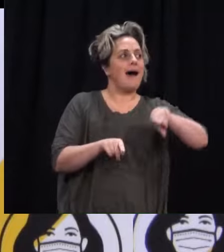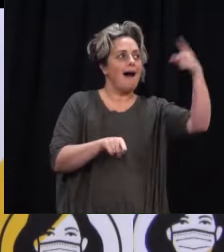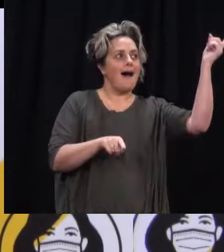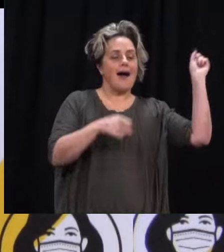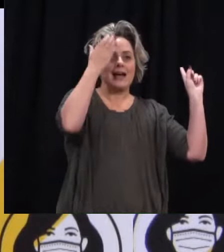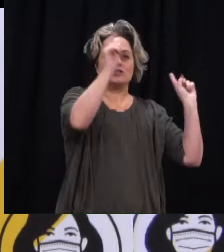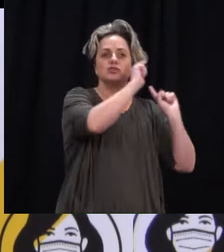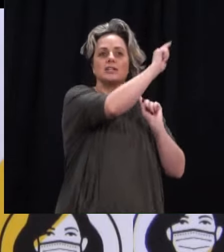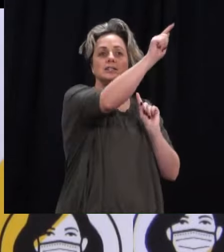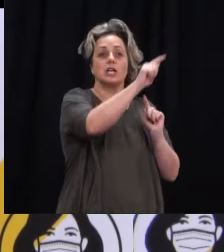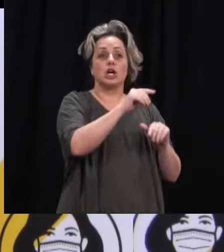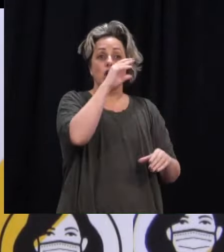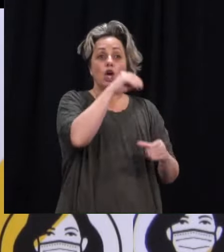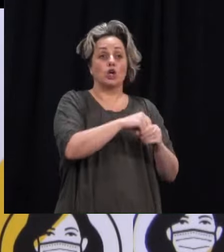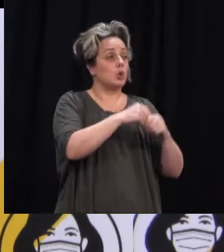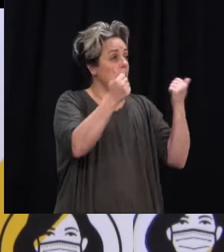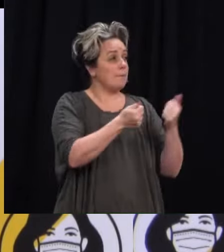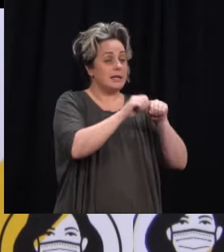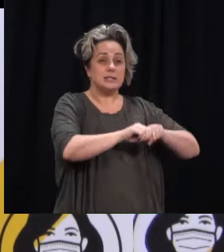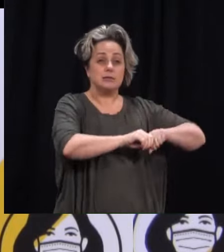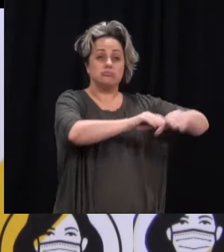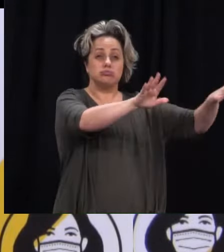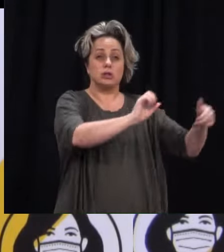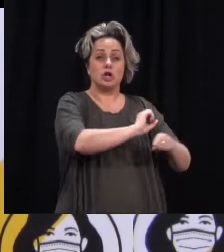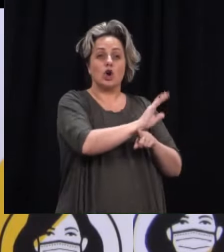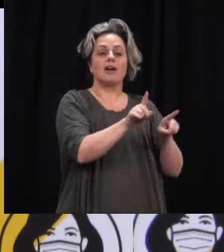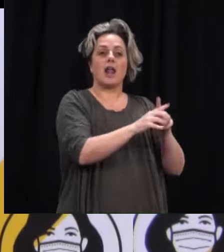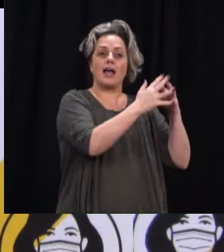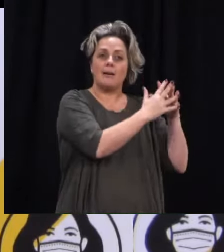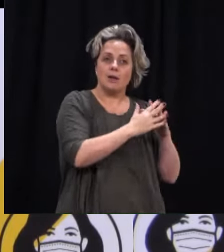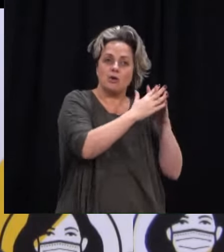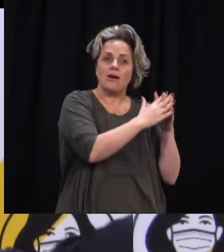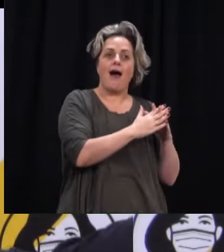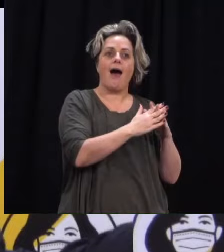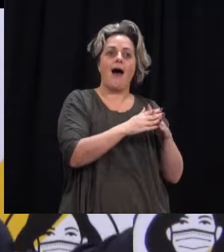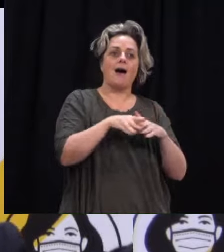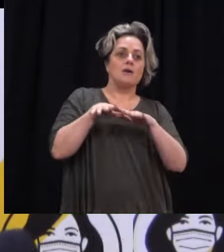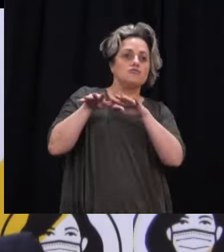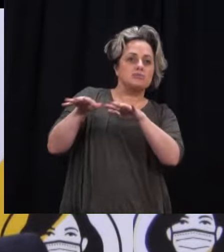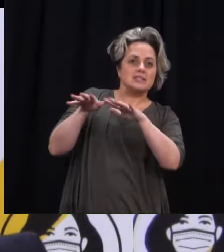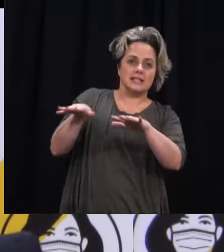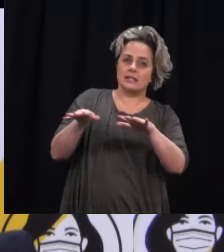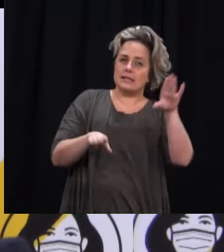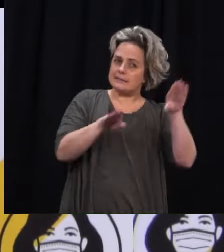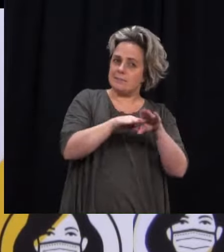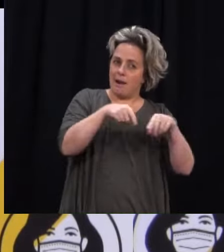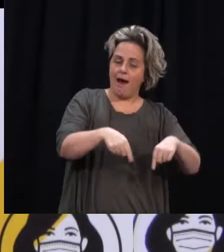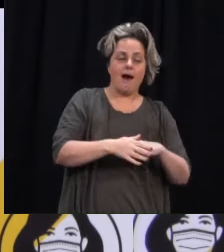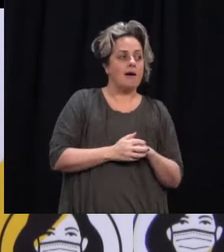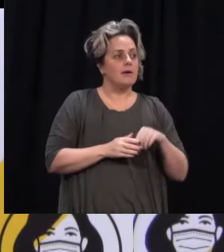approach we have taken is exactly the approach that most other countries have taken, including those with high rates